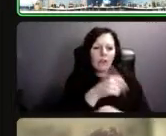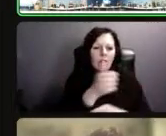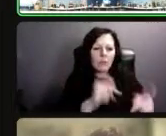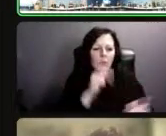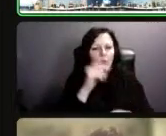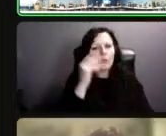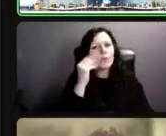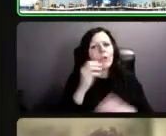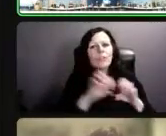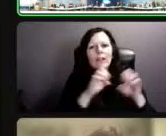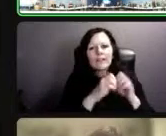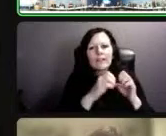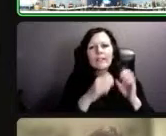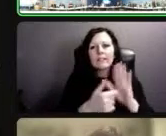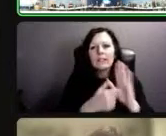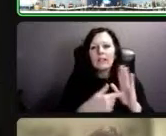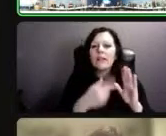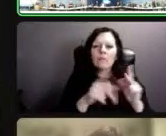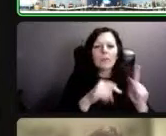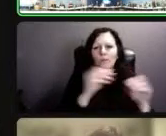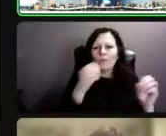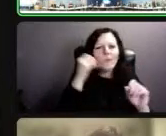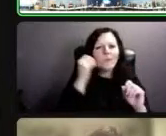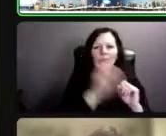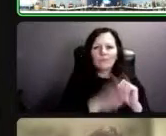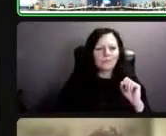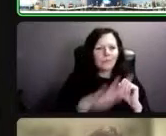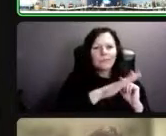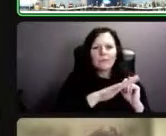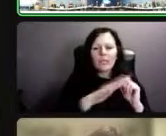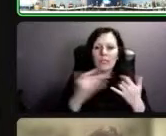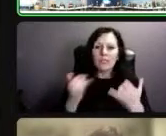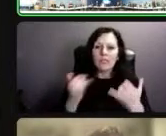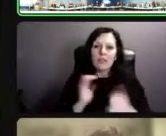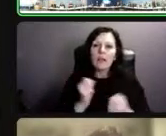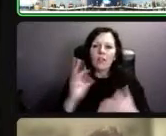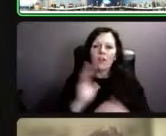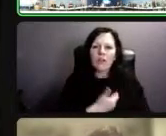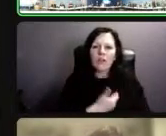SAFETY I DON'T JUST THINK OF POLICE AND FIRE.